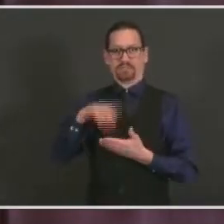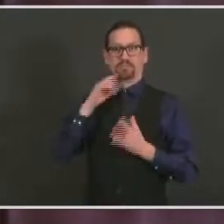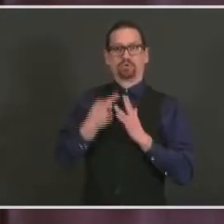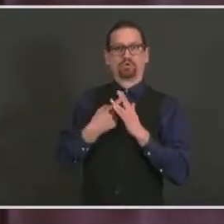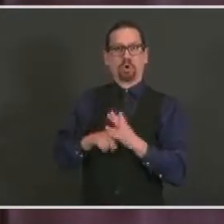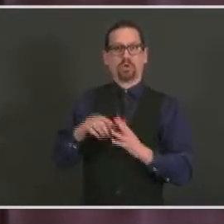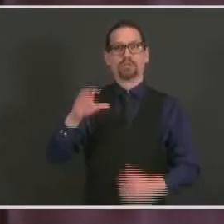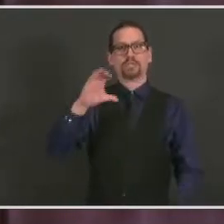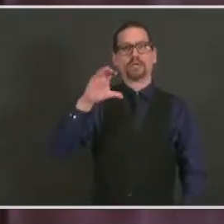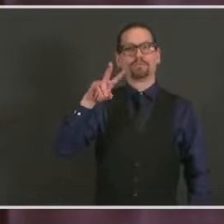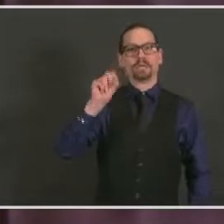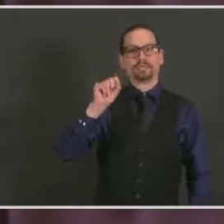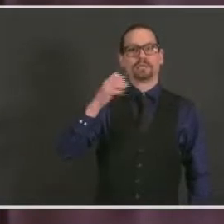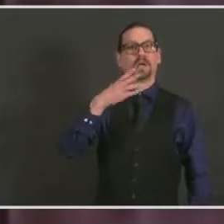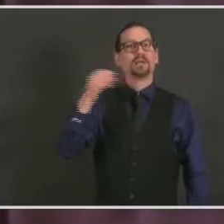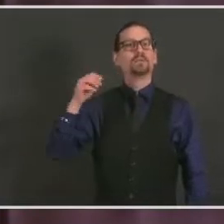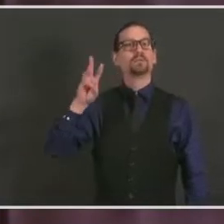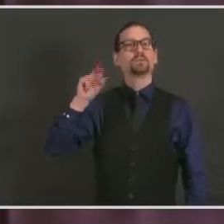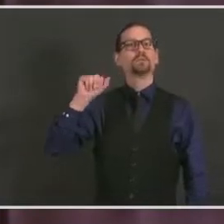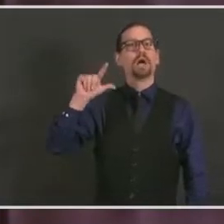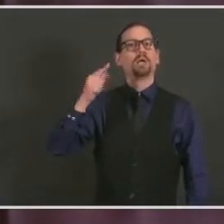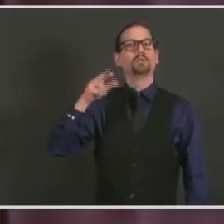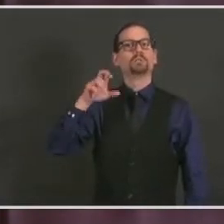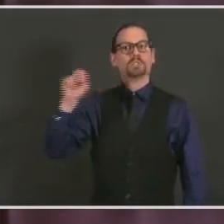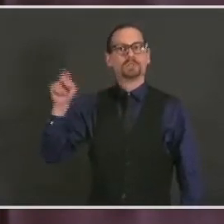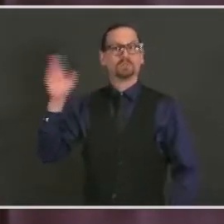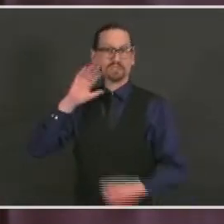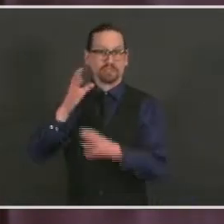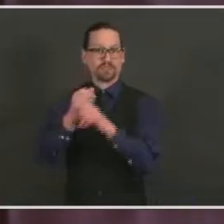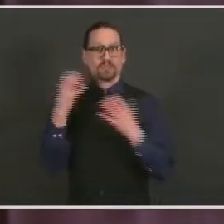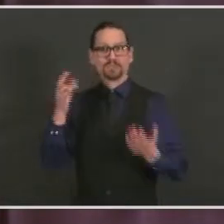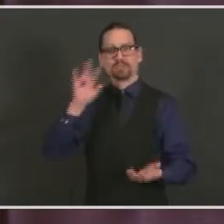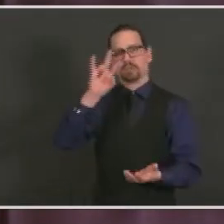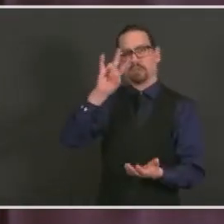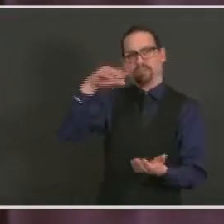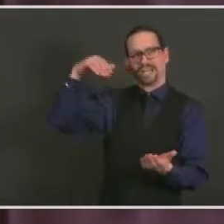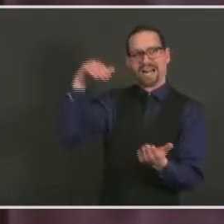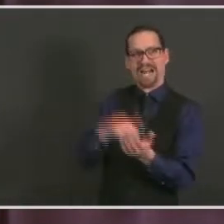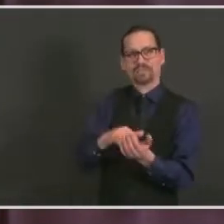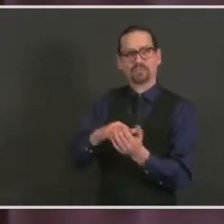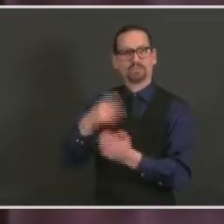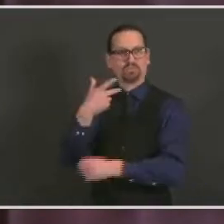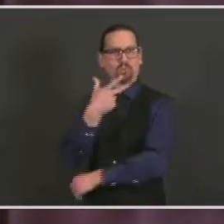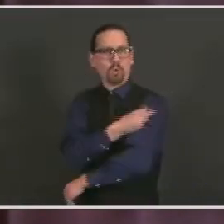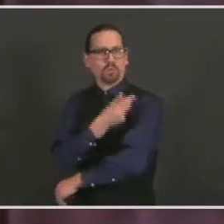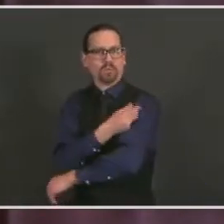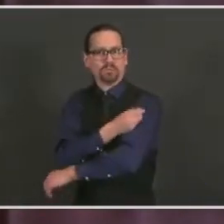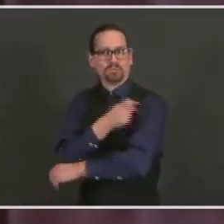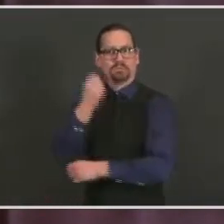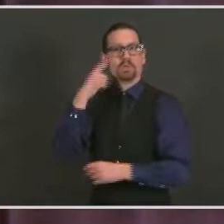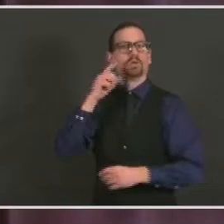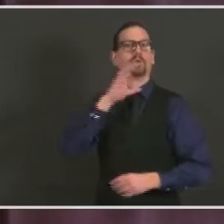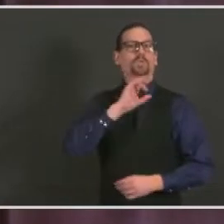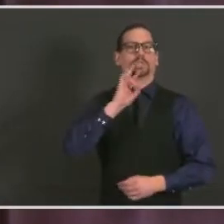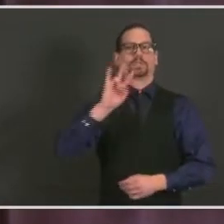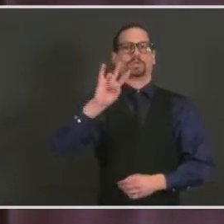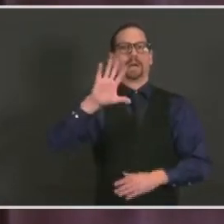RUN VACCINATION SITE. THIS WEEK CVS AND WALGREENS FOR OUR RETAIL PHARMACY APPROACH. WE'LL BE GETTING 7,000 DOSES